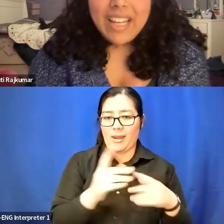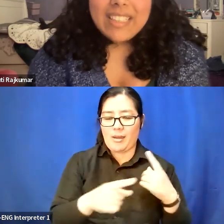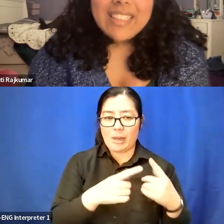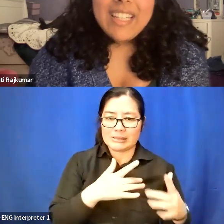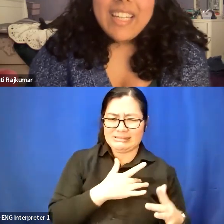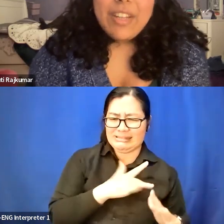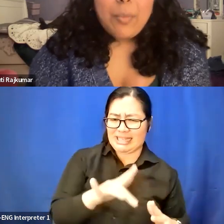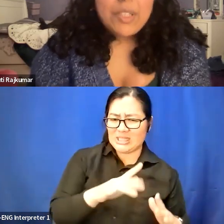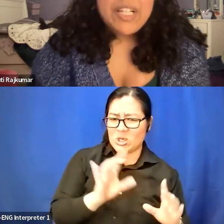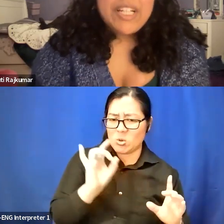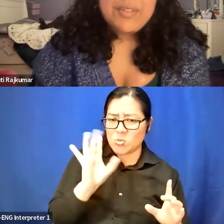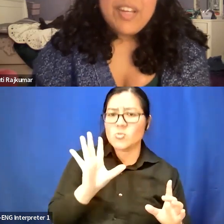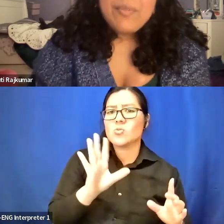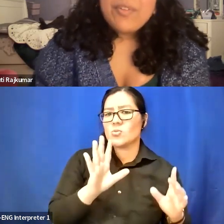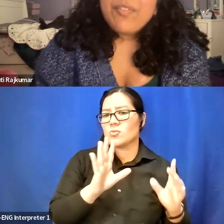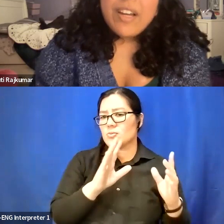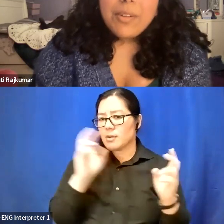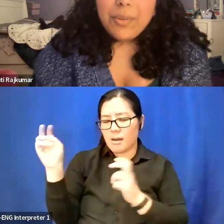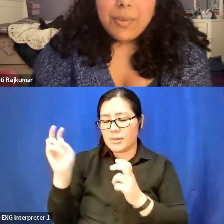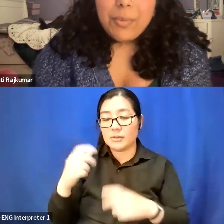and you know, we're trying to diversify our news rooms.